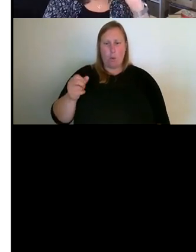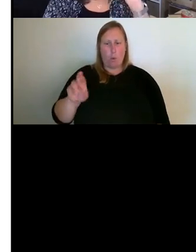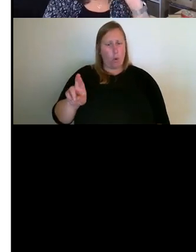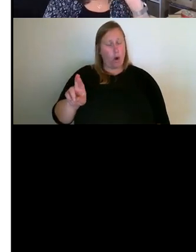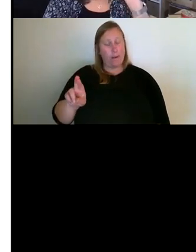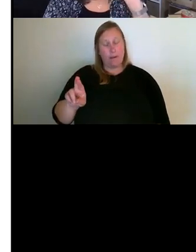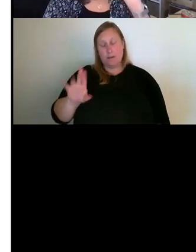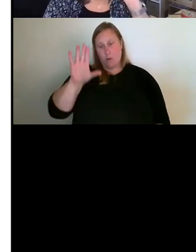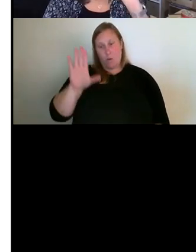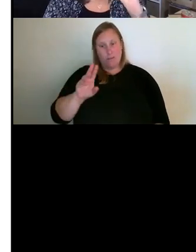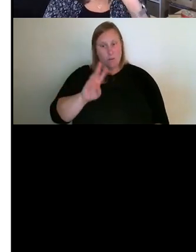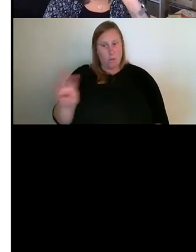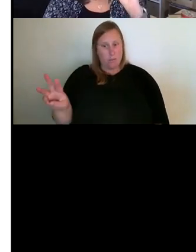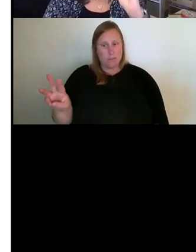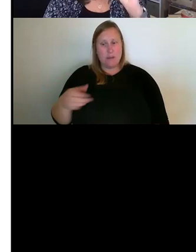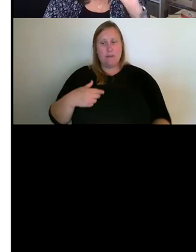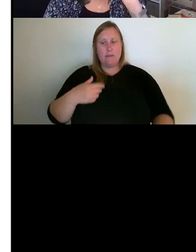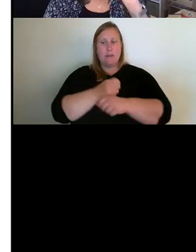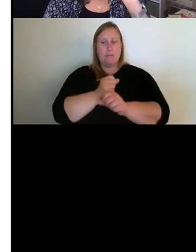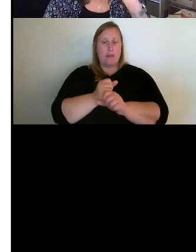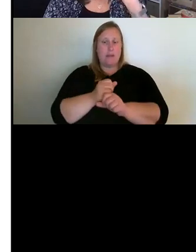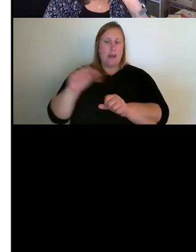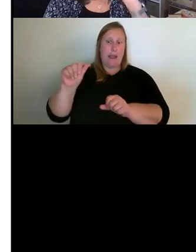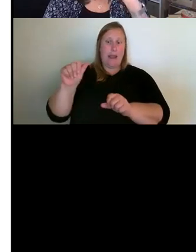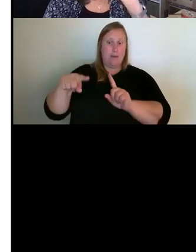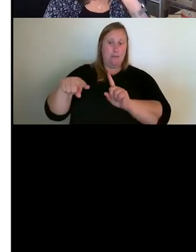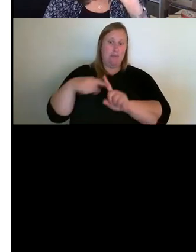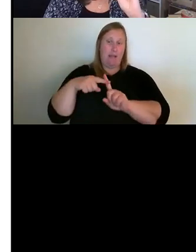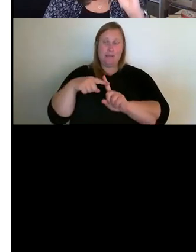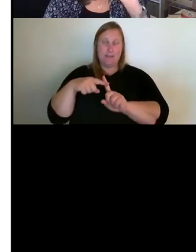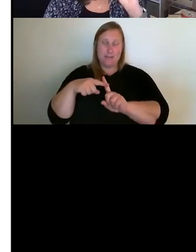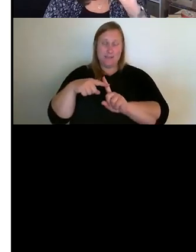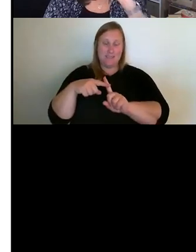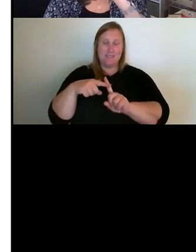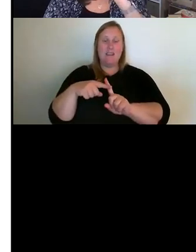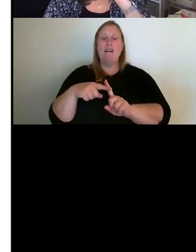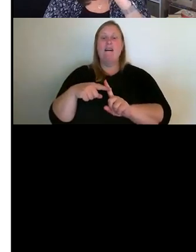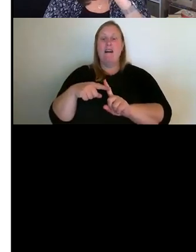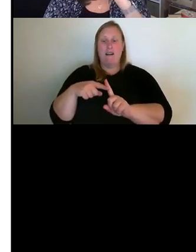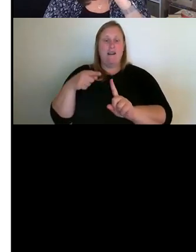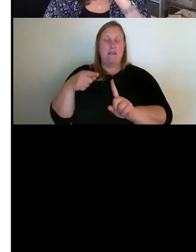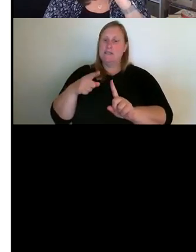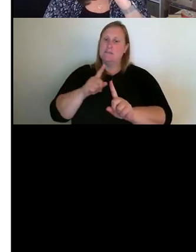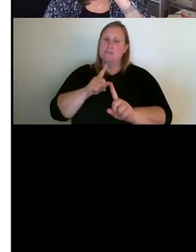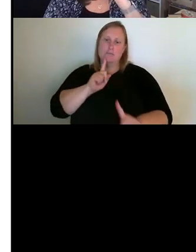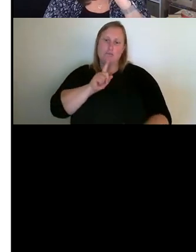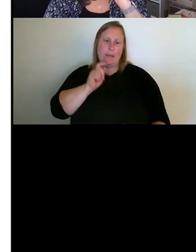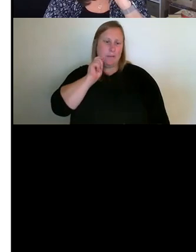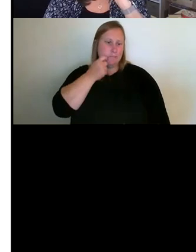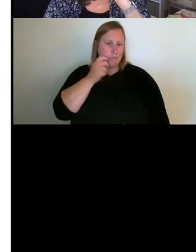It's an absolutely fabulous site.